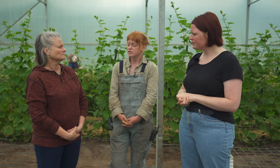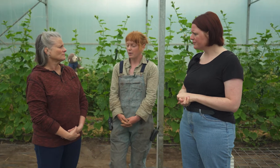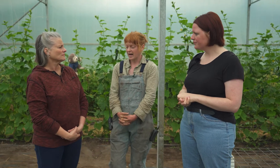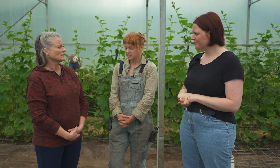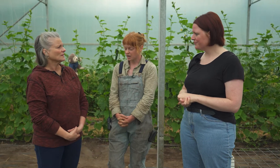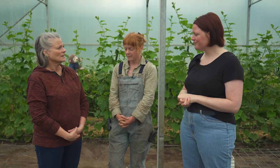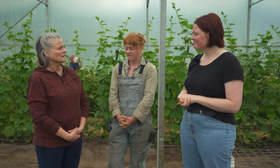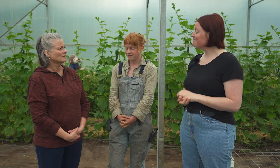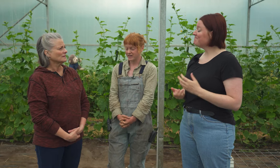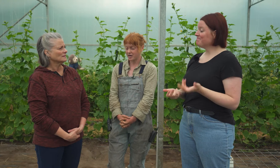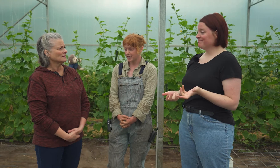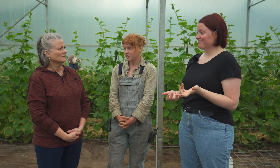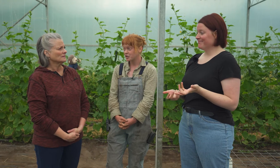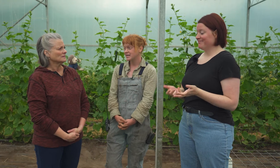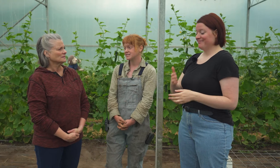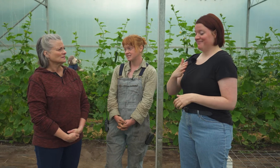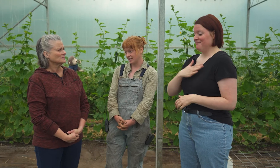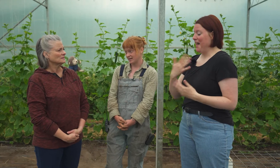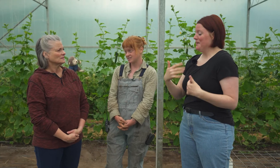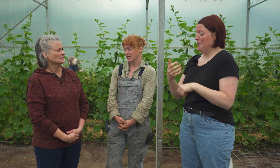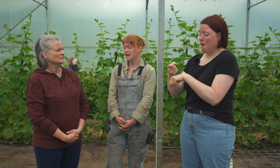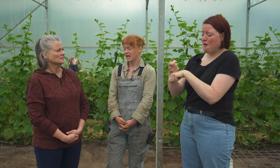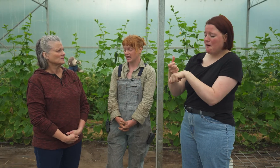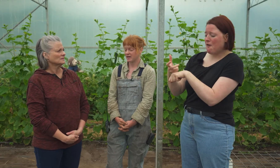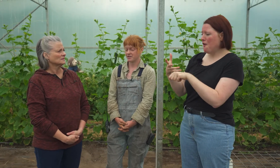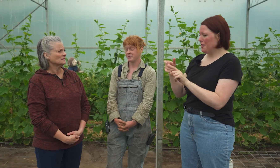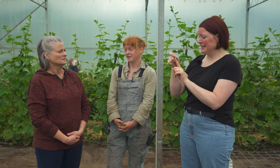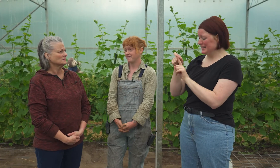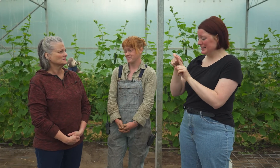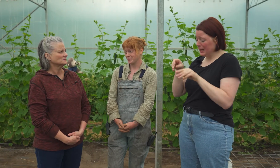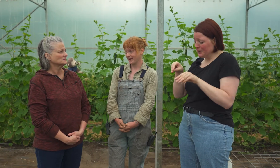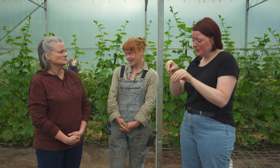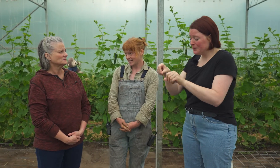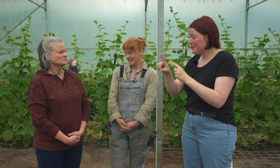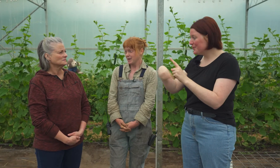So I start my very earliest seeds in the middle of February.